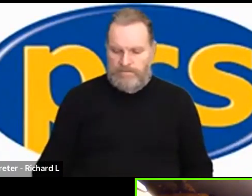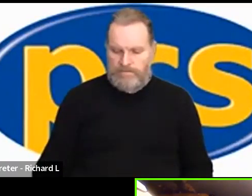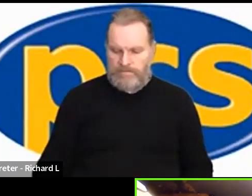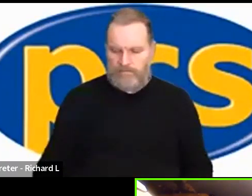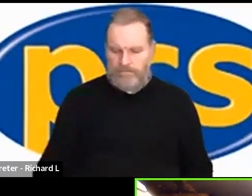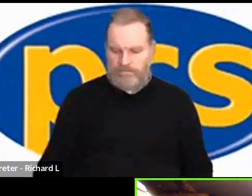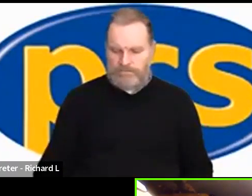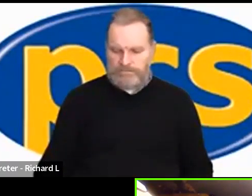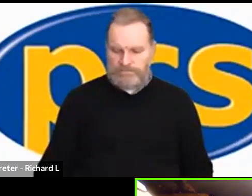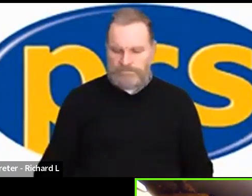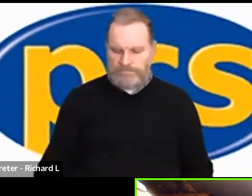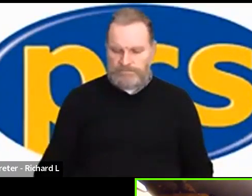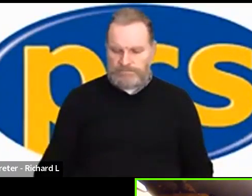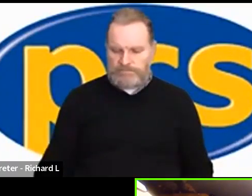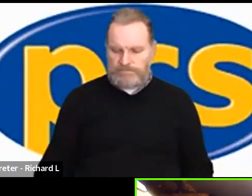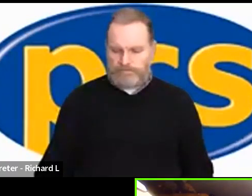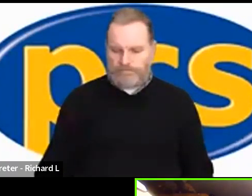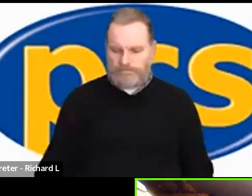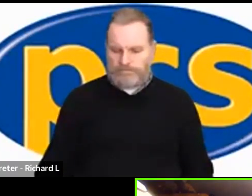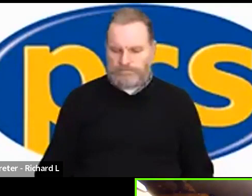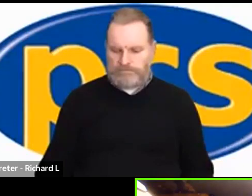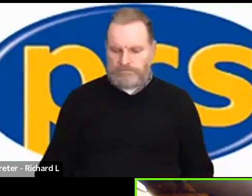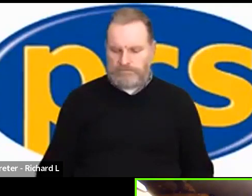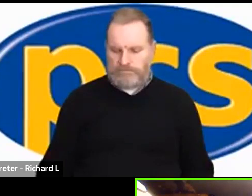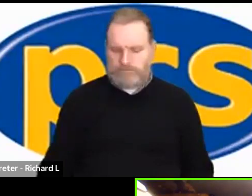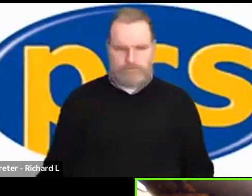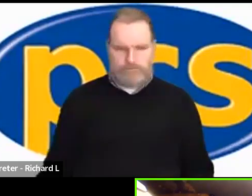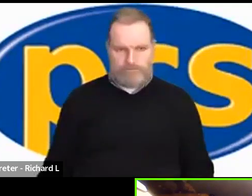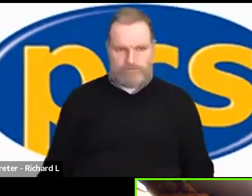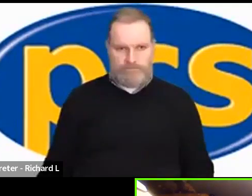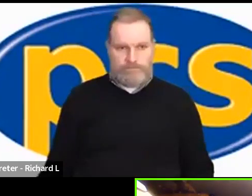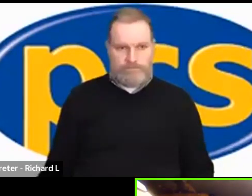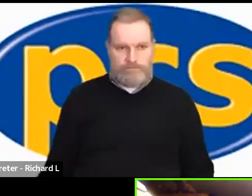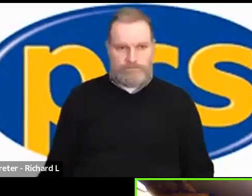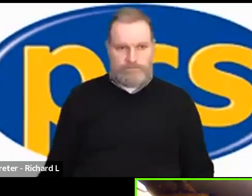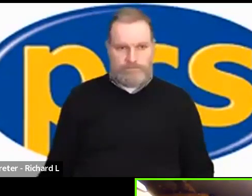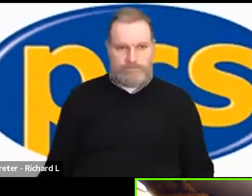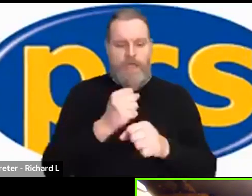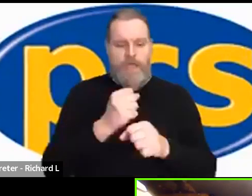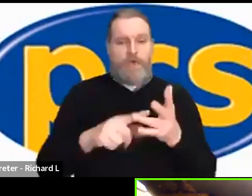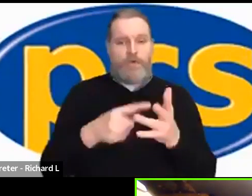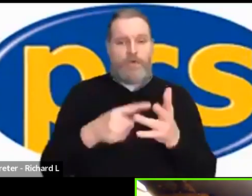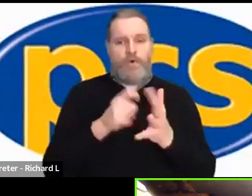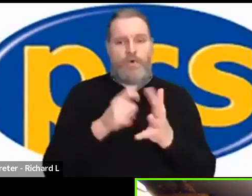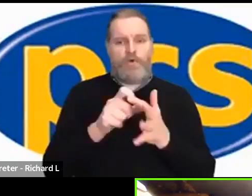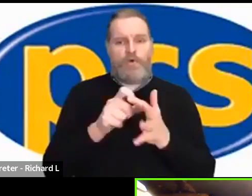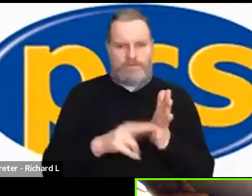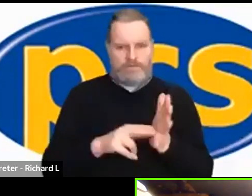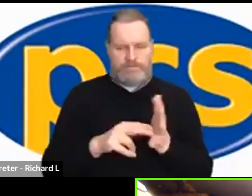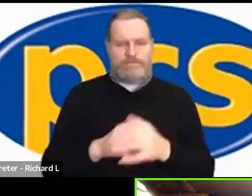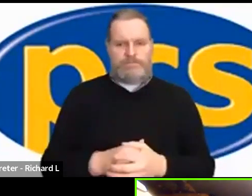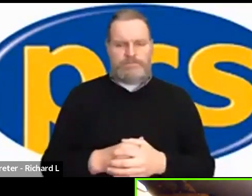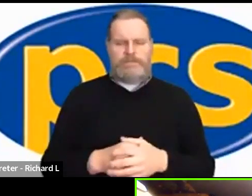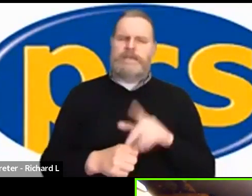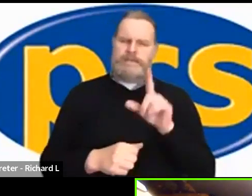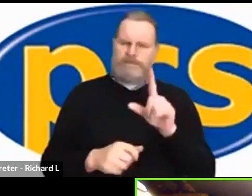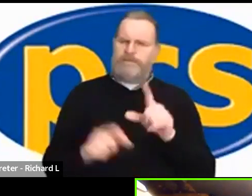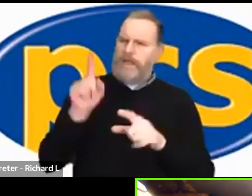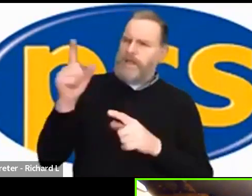Okay, here we are. re. So So Gordon Nugent says. t says, why does it seem says, why does it seem? Oh, sorry! Given the sorry! Given the way that the